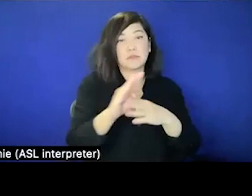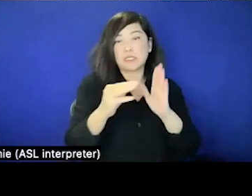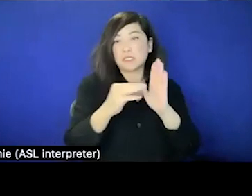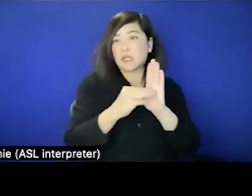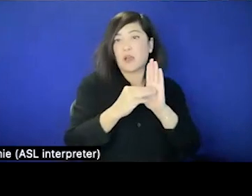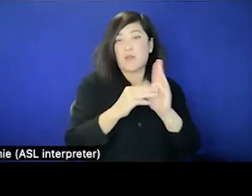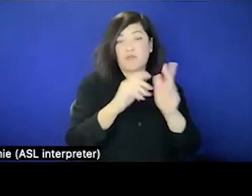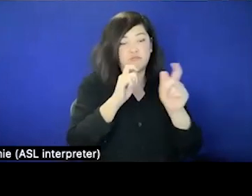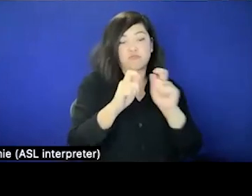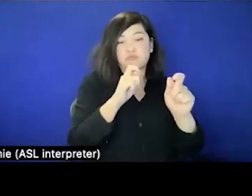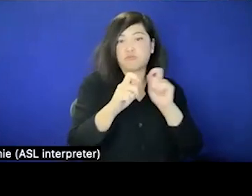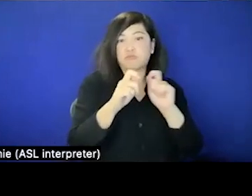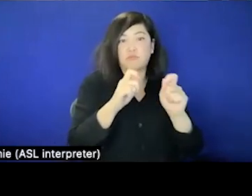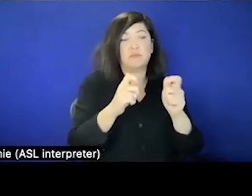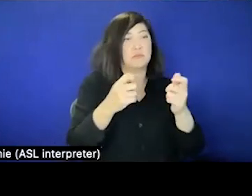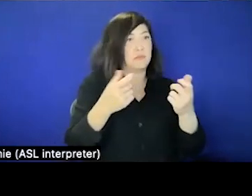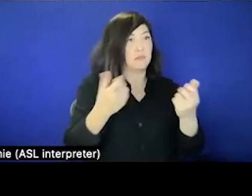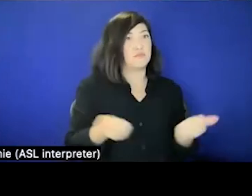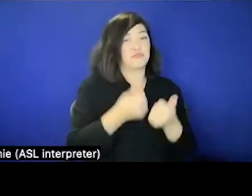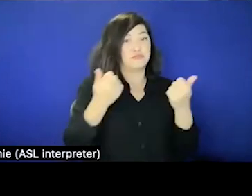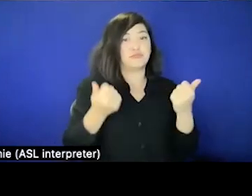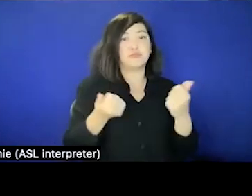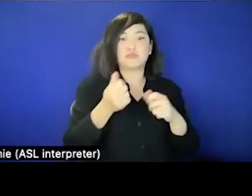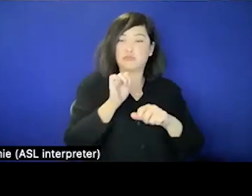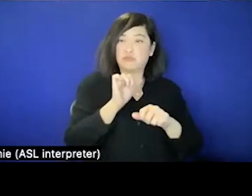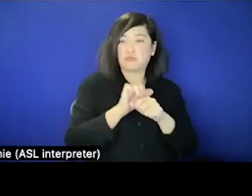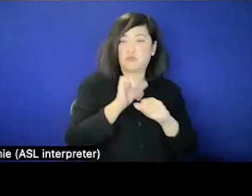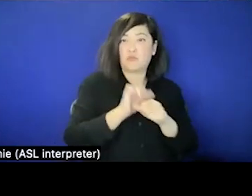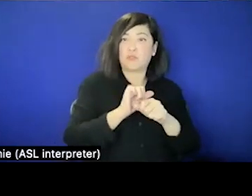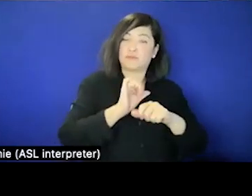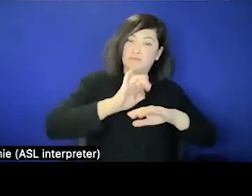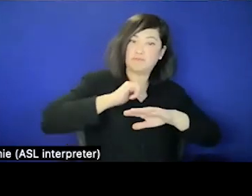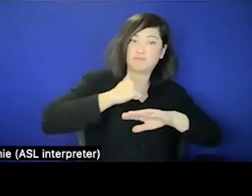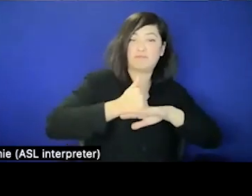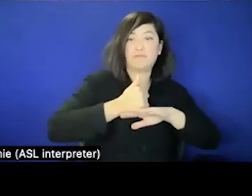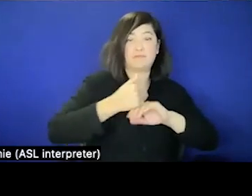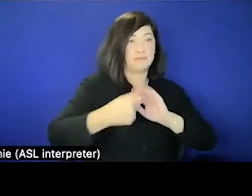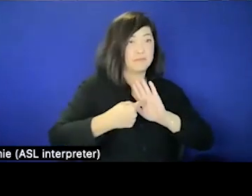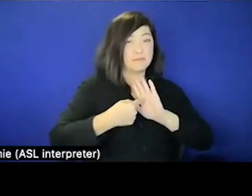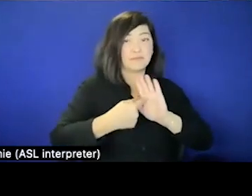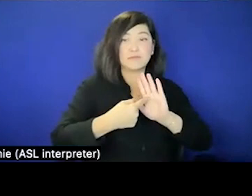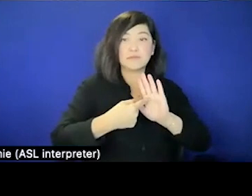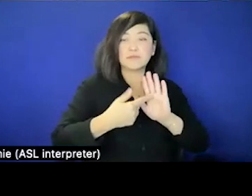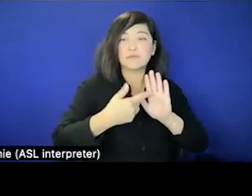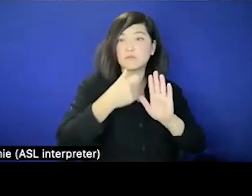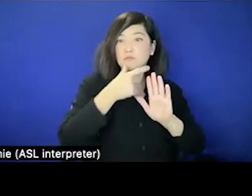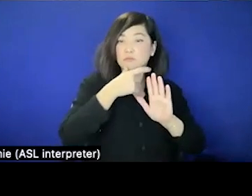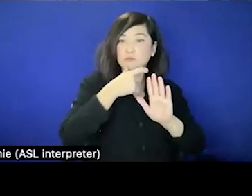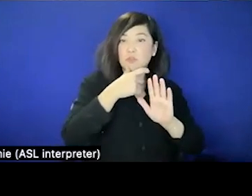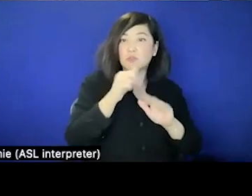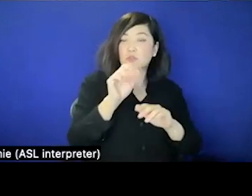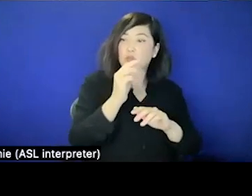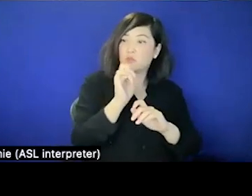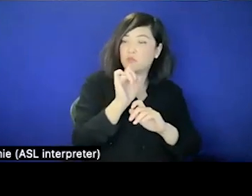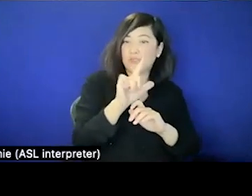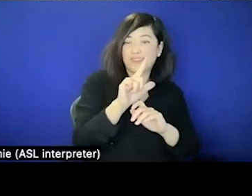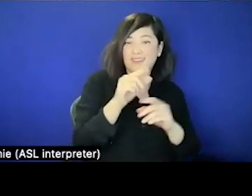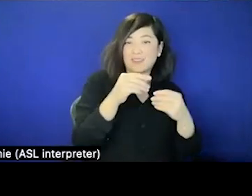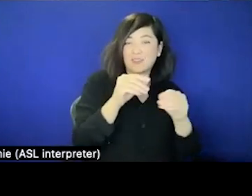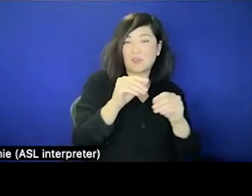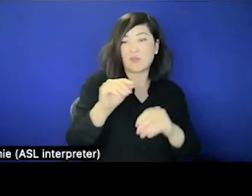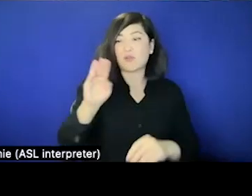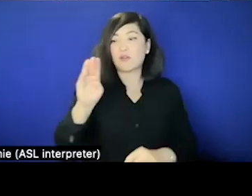to try and set up, particularly at retailers such as Kobo, Barnes & Noble, and elsewhere.